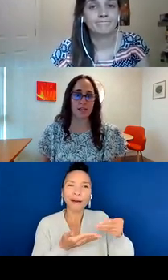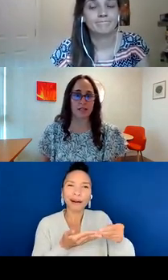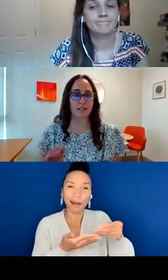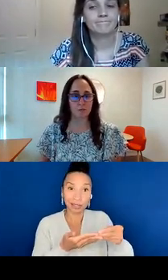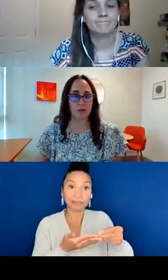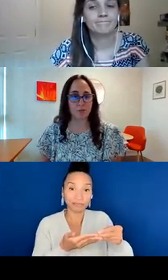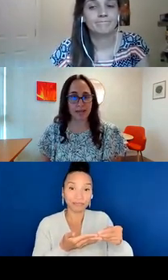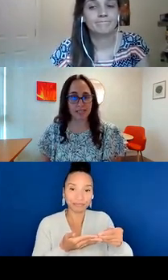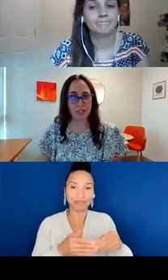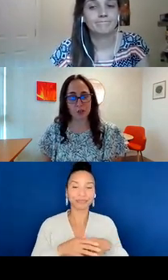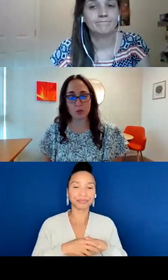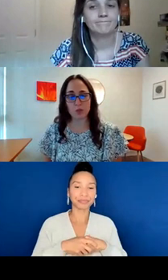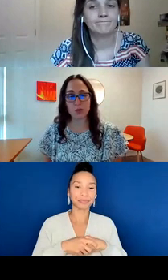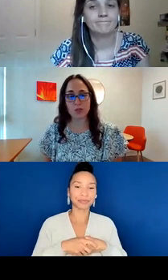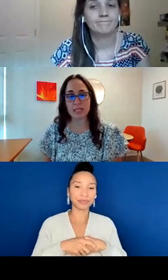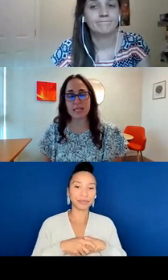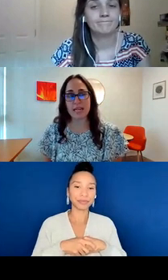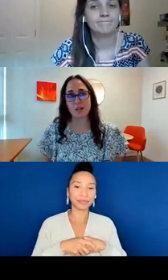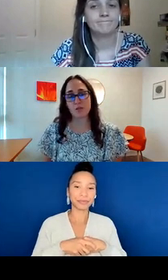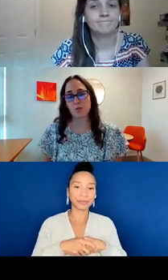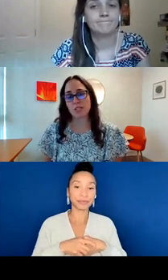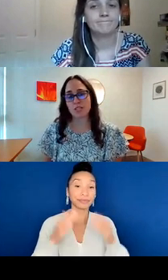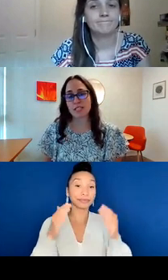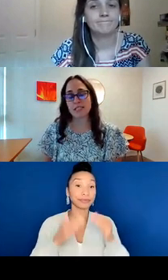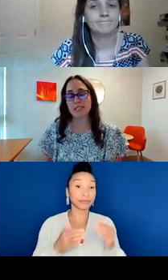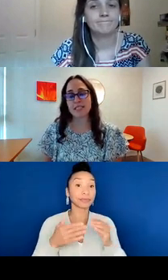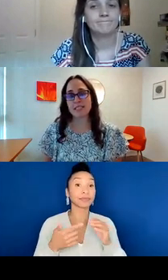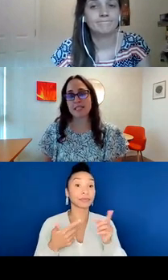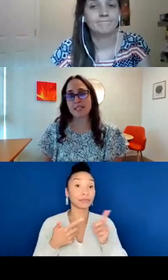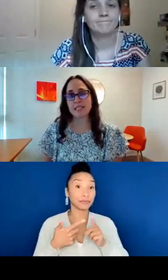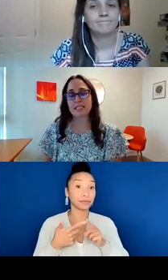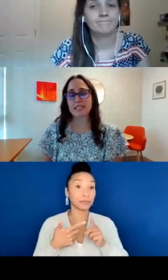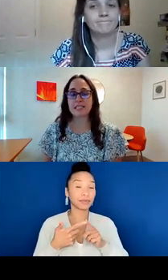We recommend that you use the narrative questions to discuss